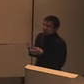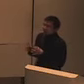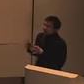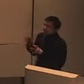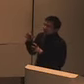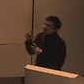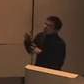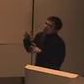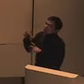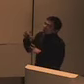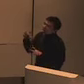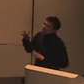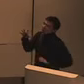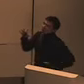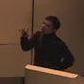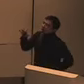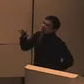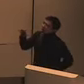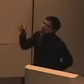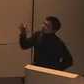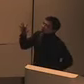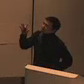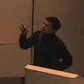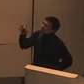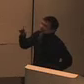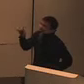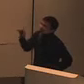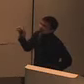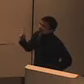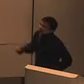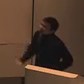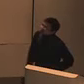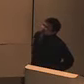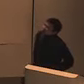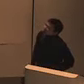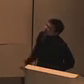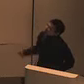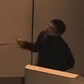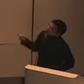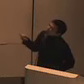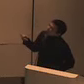or for something different.